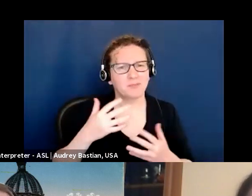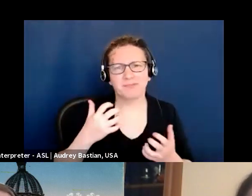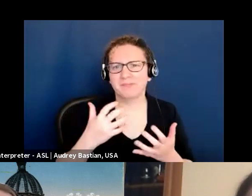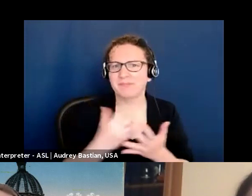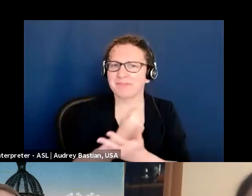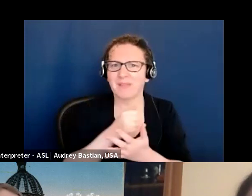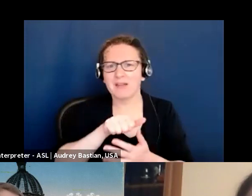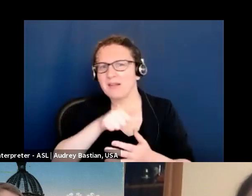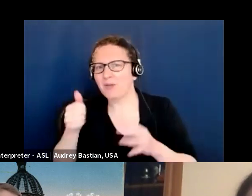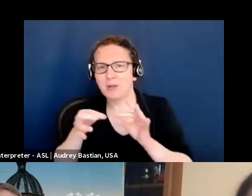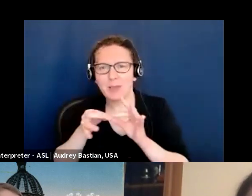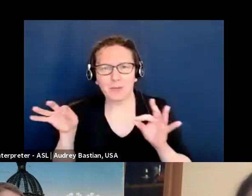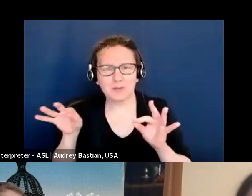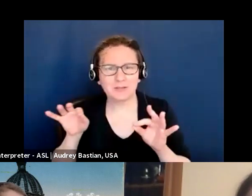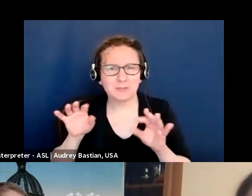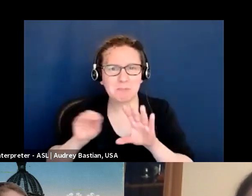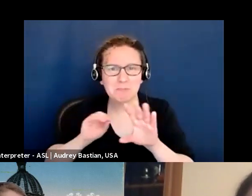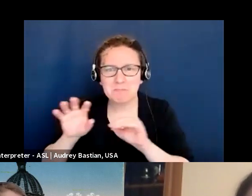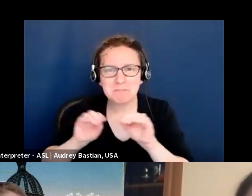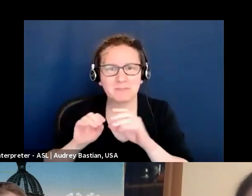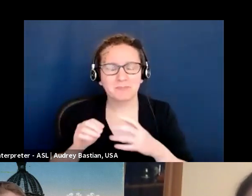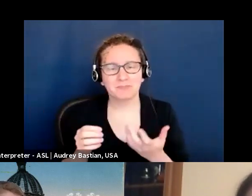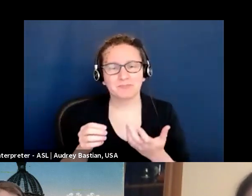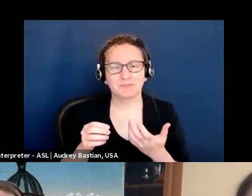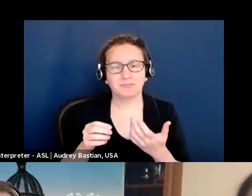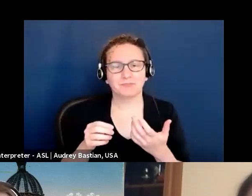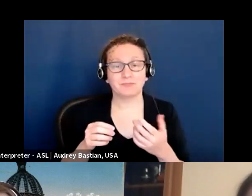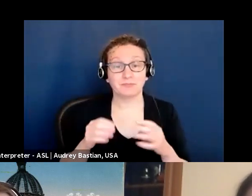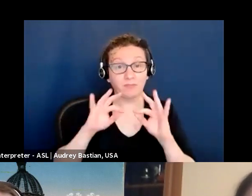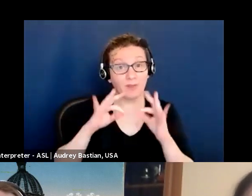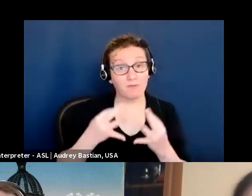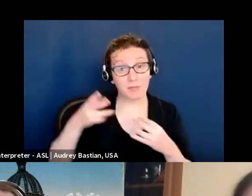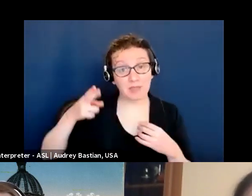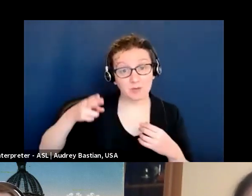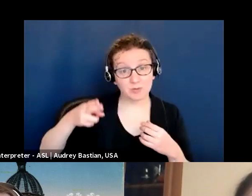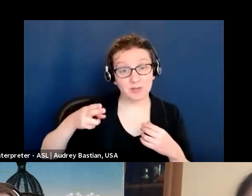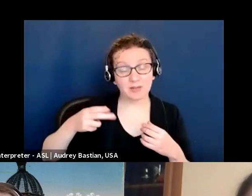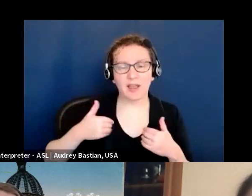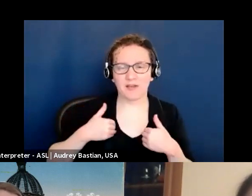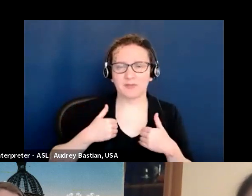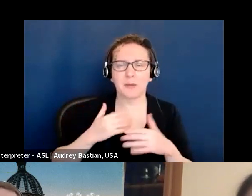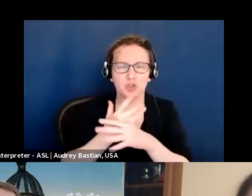And you know, just my family history, I actually have some German heritage in there.